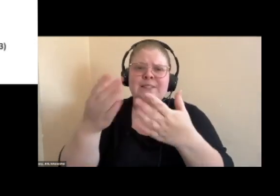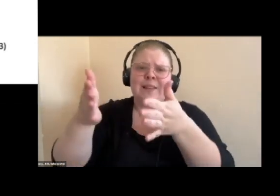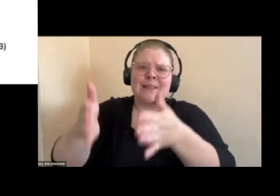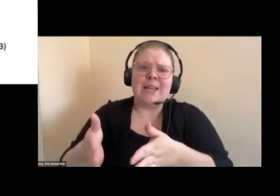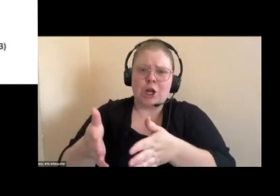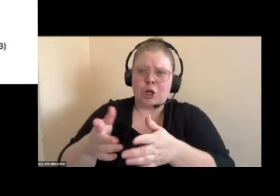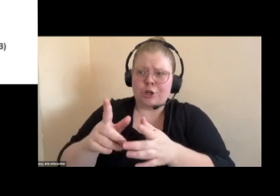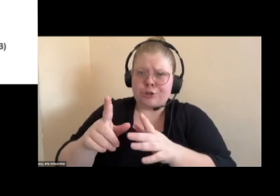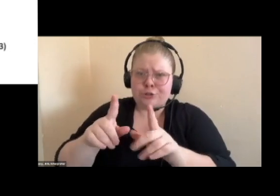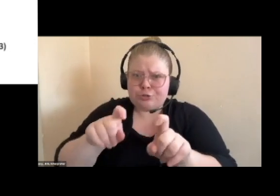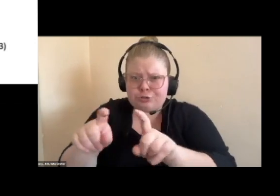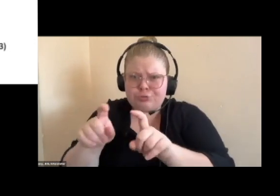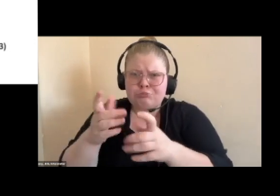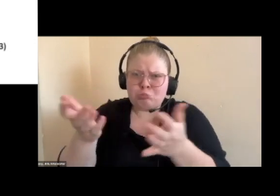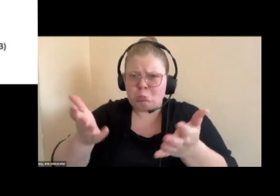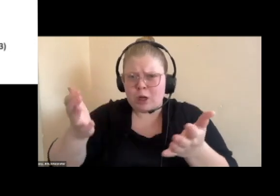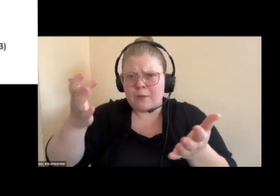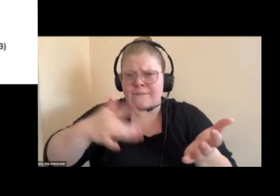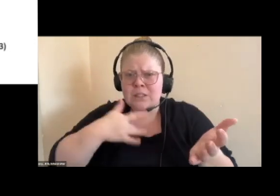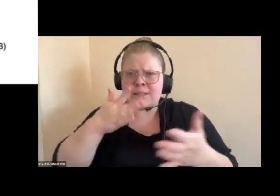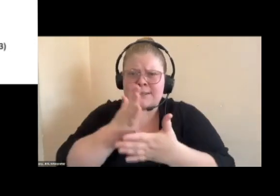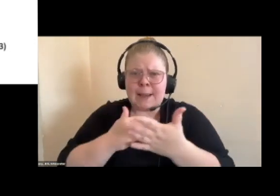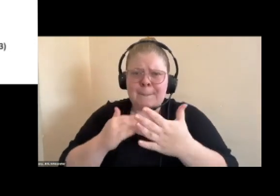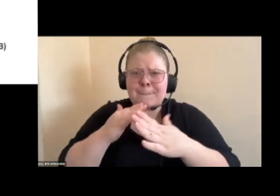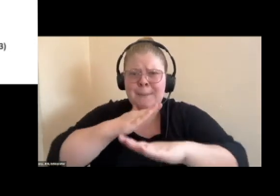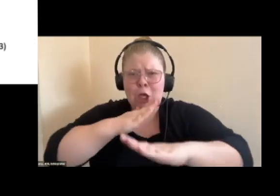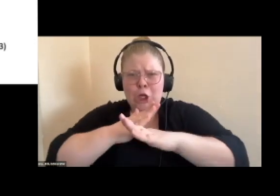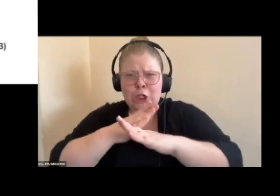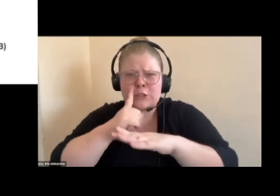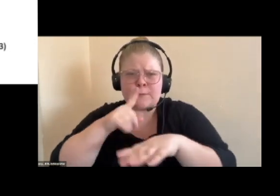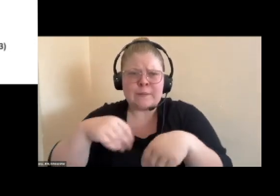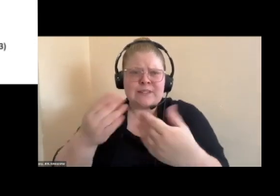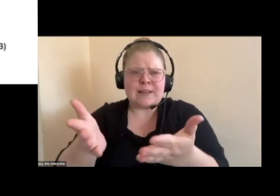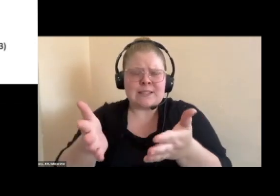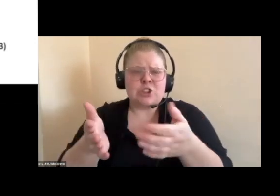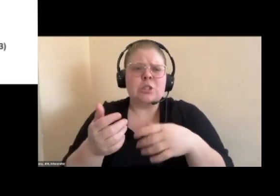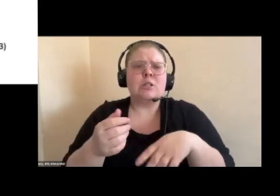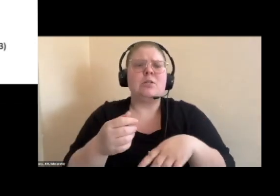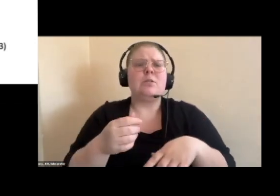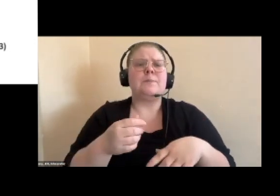of the barriers and facilitators were. This study we just published in